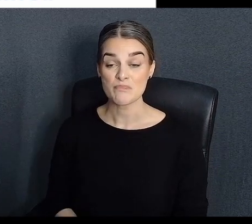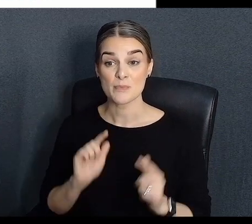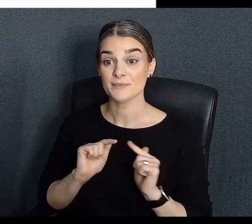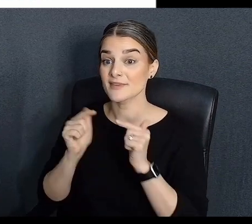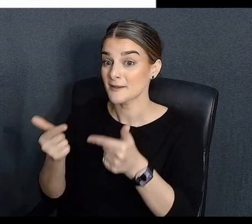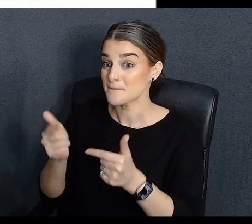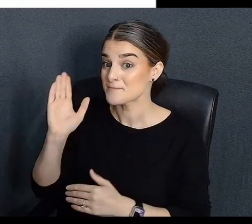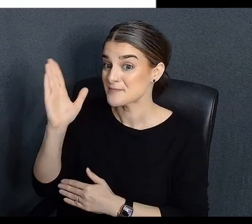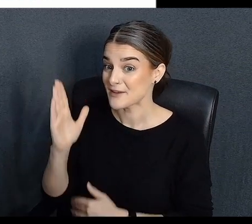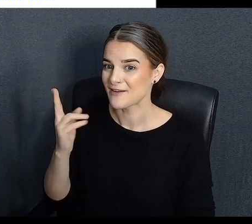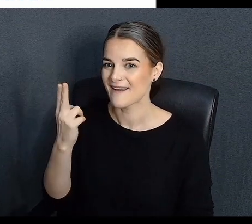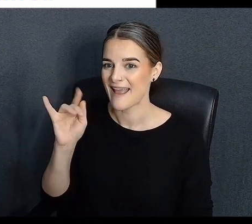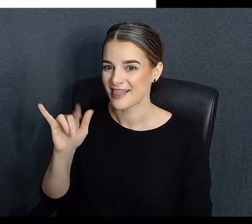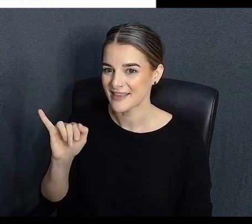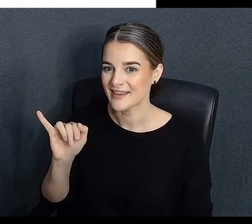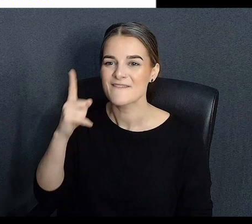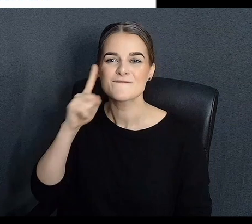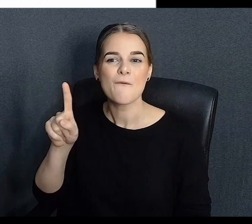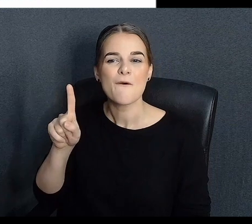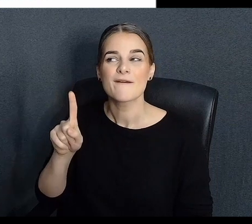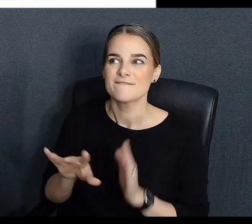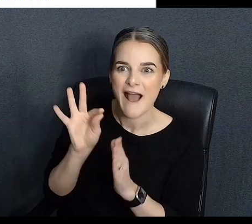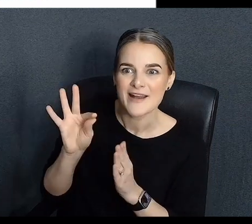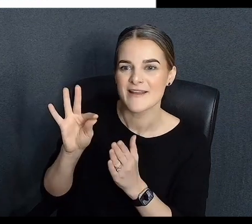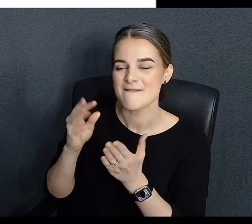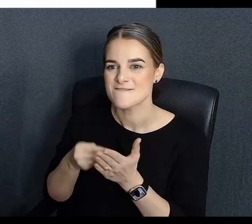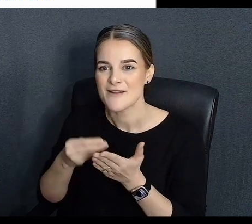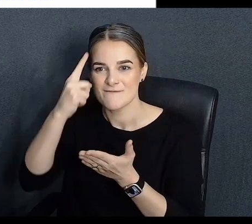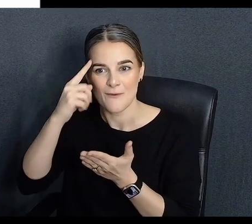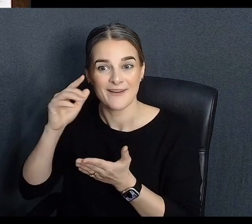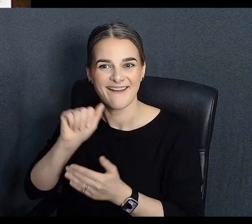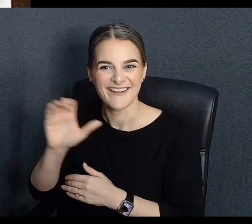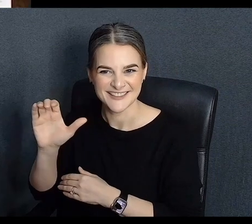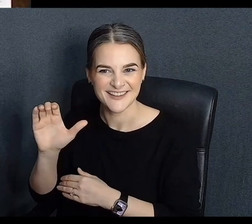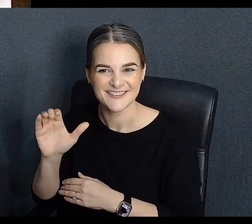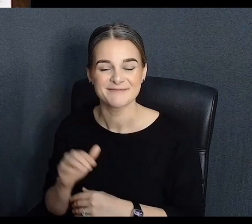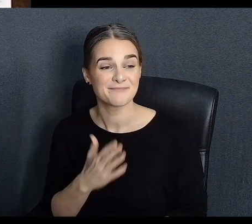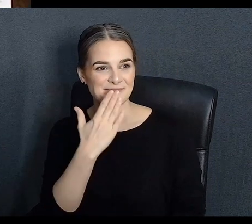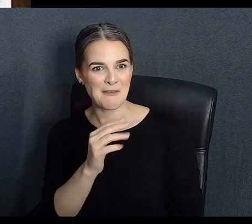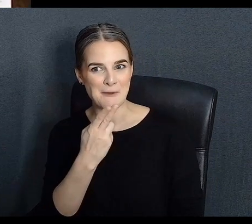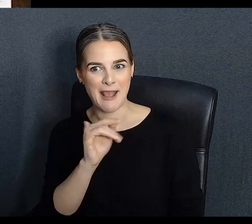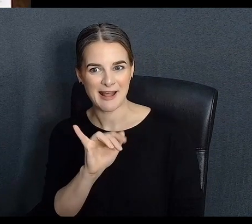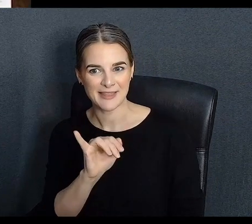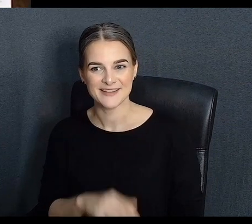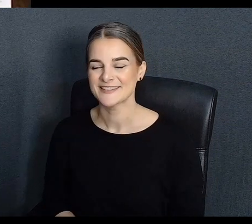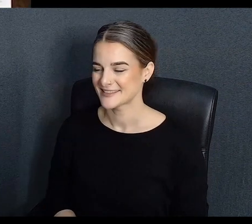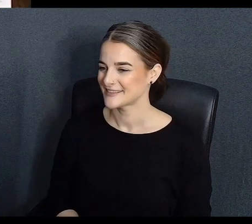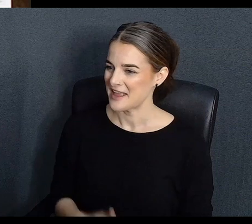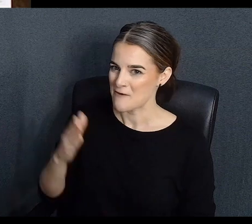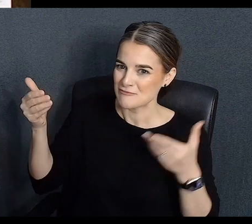Hali, for finding and funding AAC. Thank you, Hali. I'll introduce myself in the meantime.